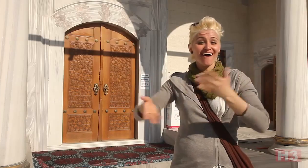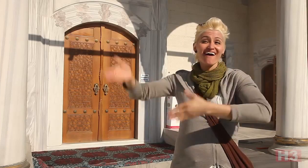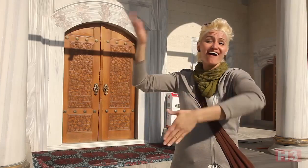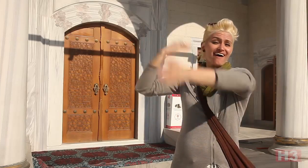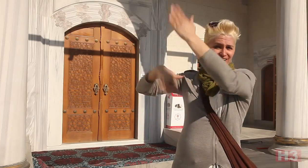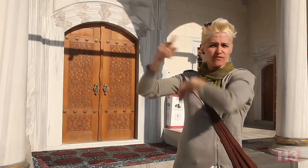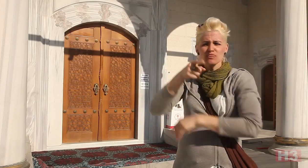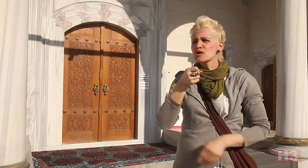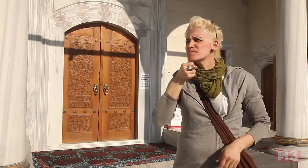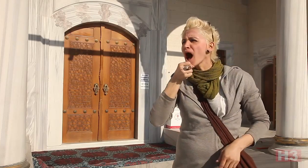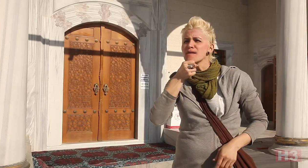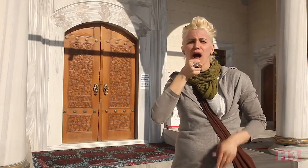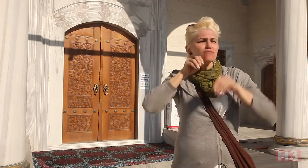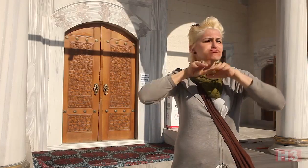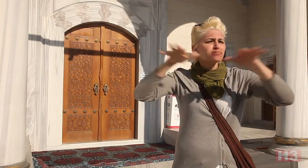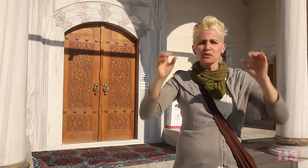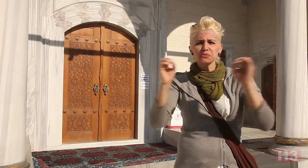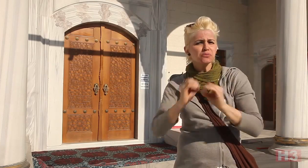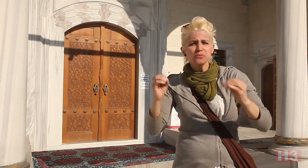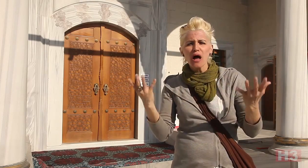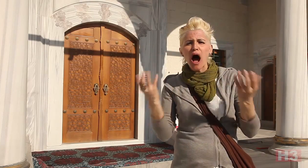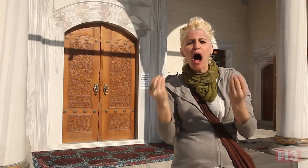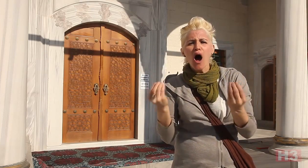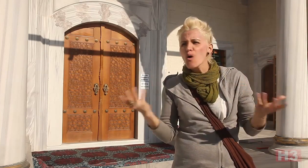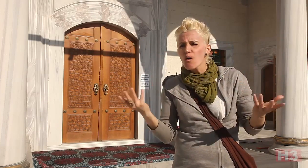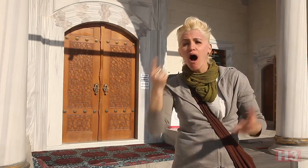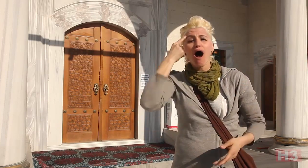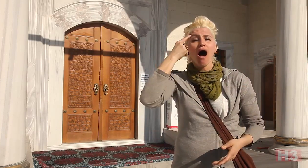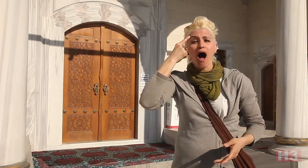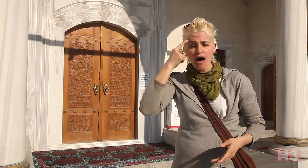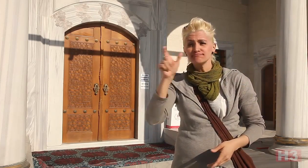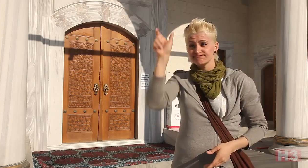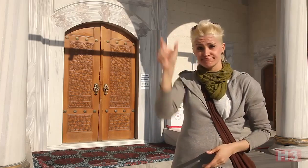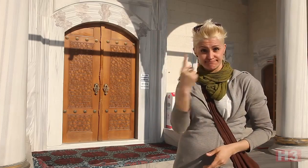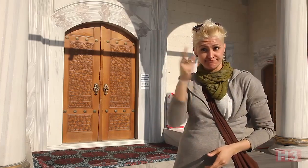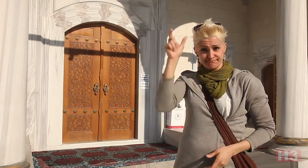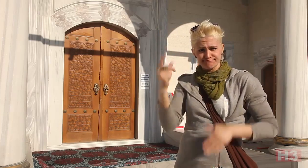The adhan is intended for the time when there were no loudspeakers that